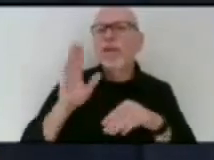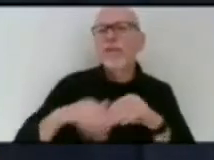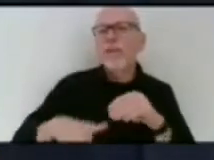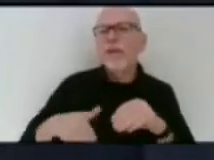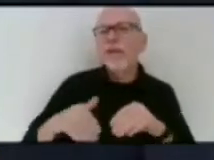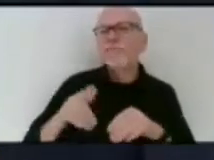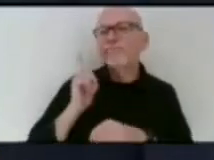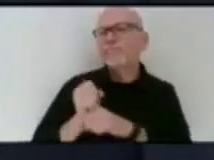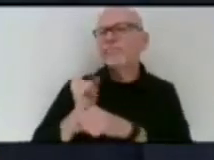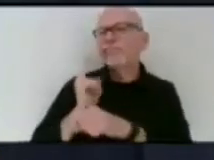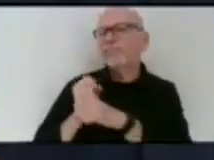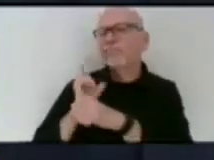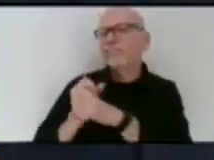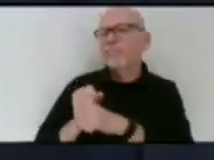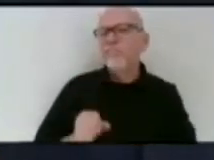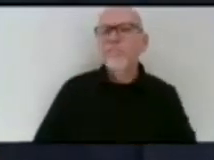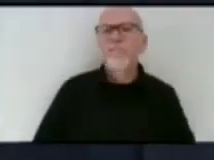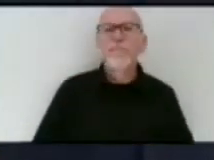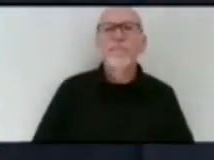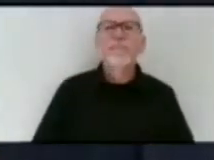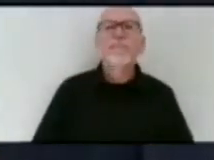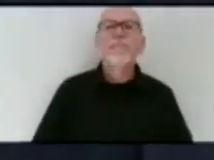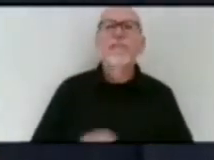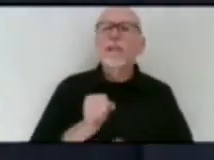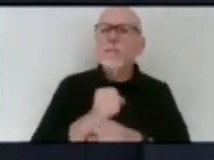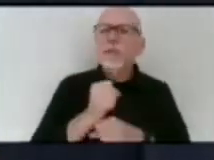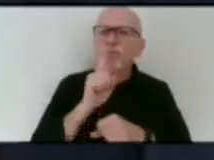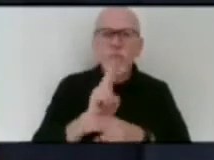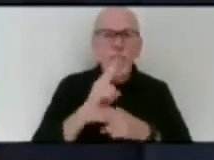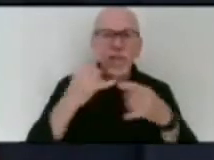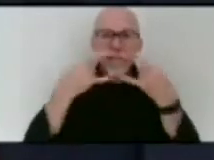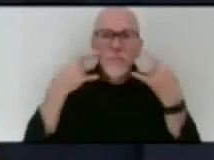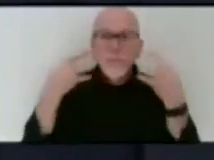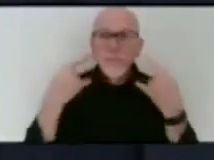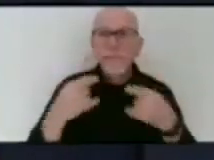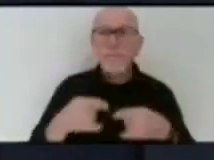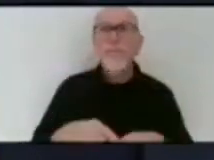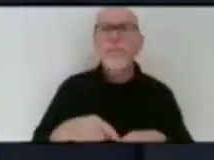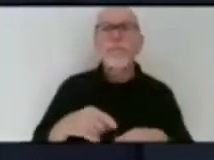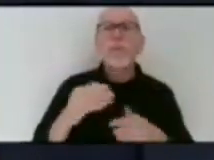and where face coverings consider limiting your gatherings to immediate